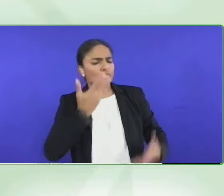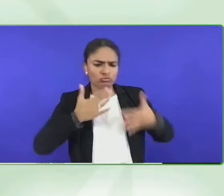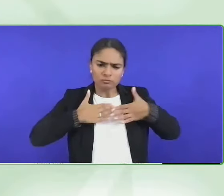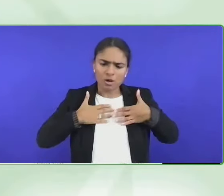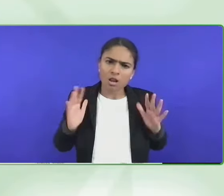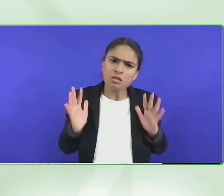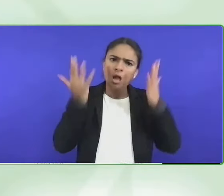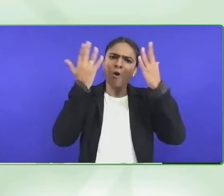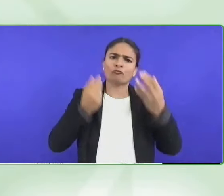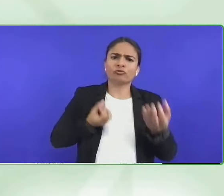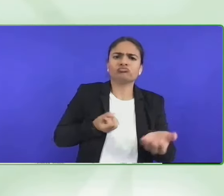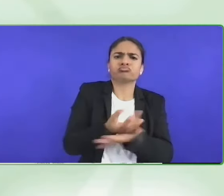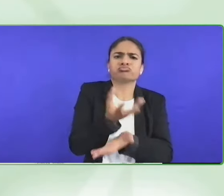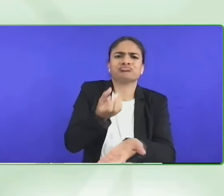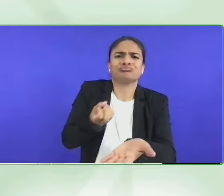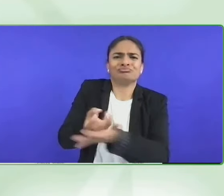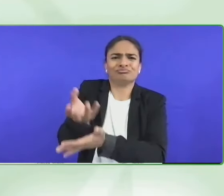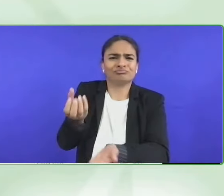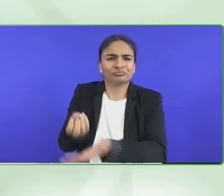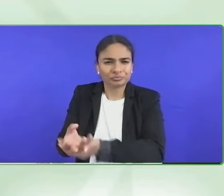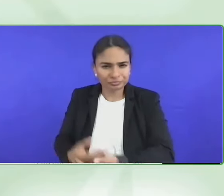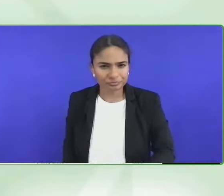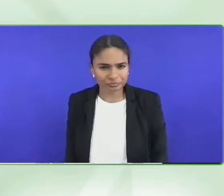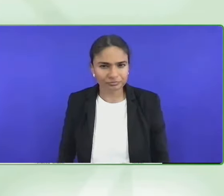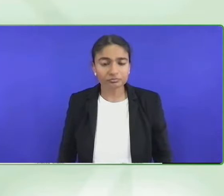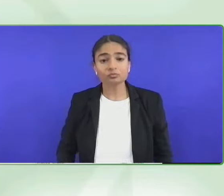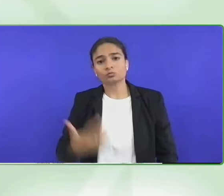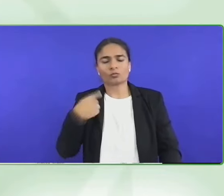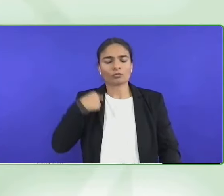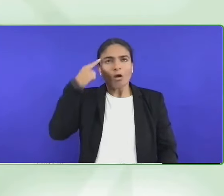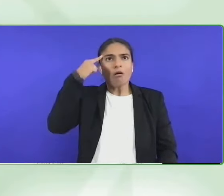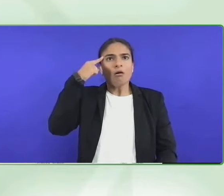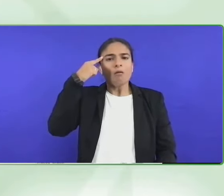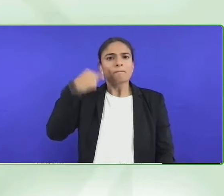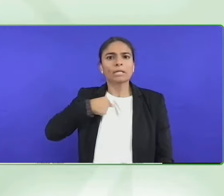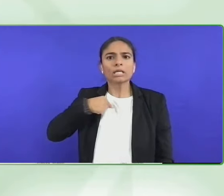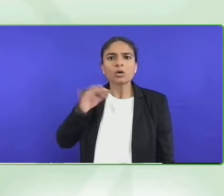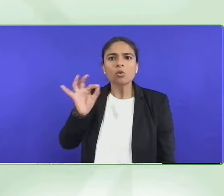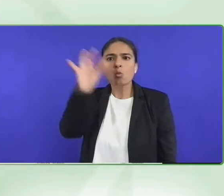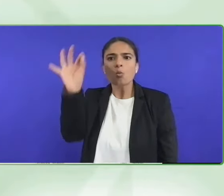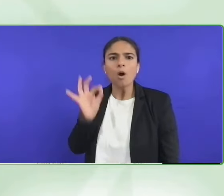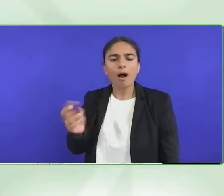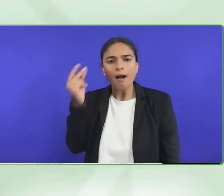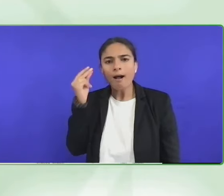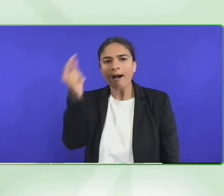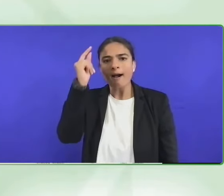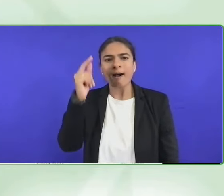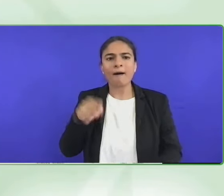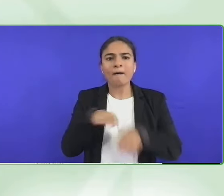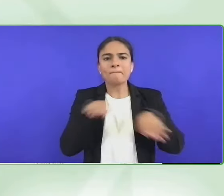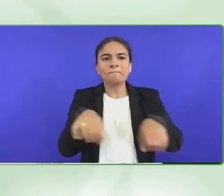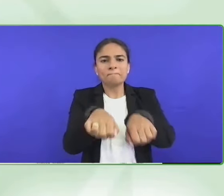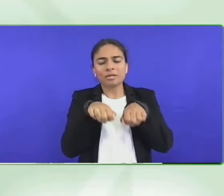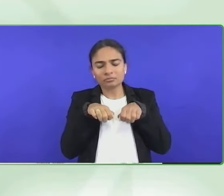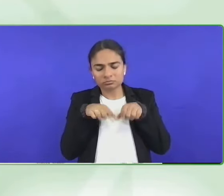and also knowing that growing is uncomfortable and if you are not